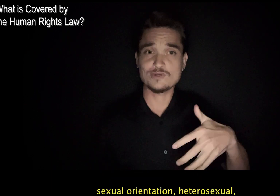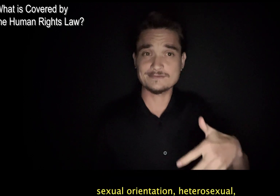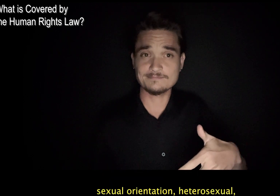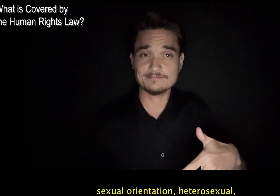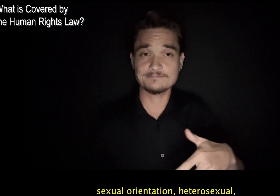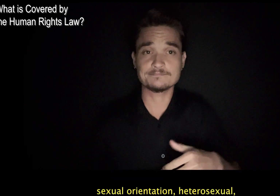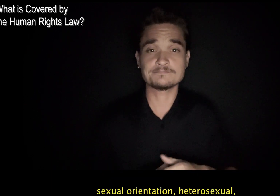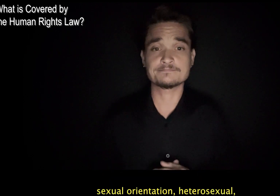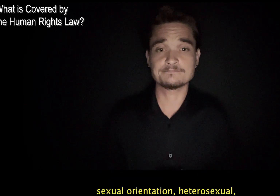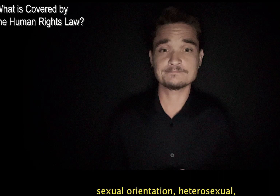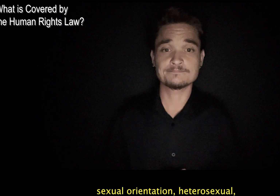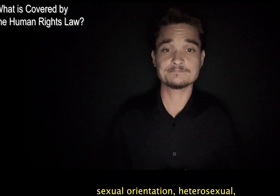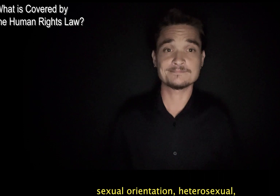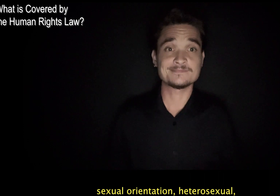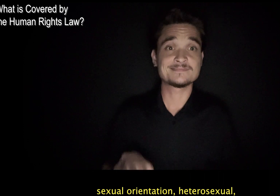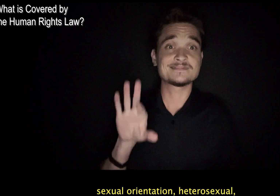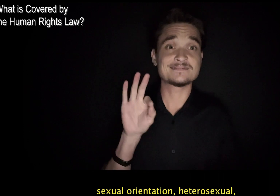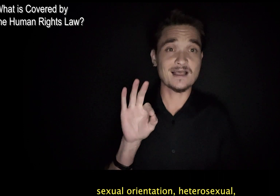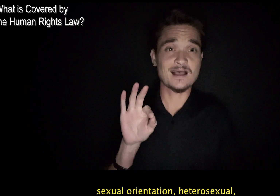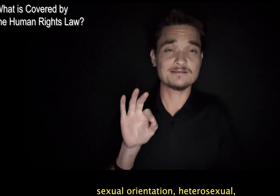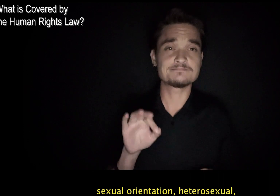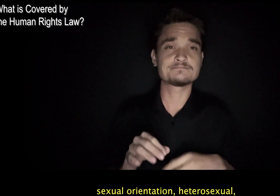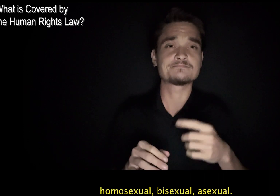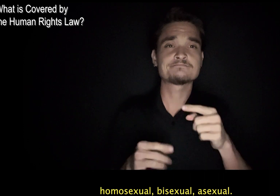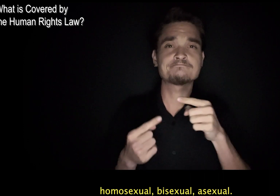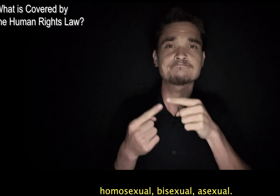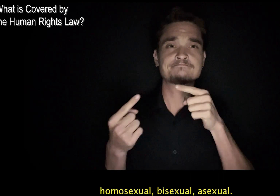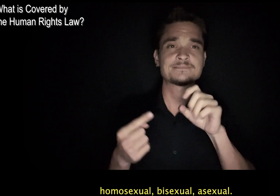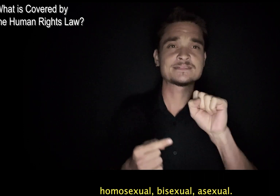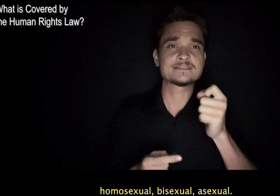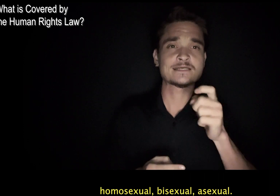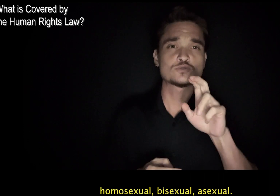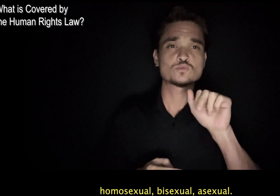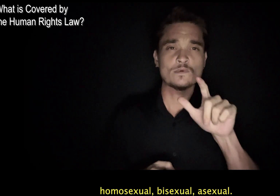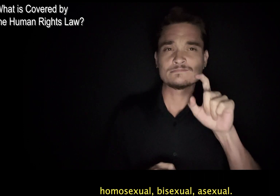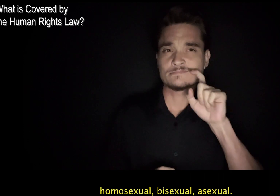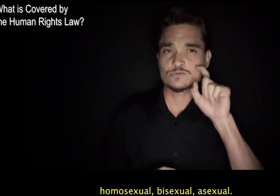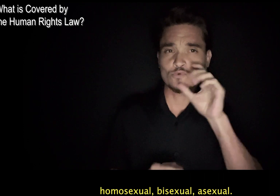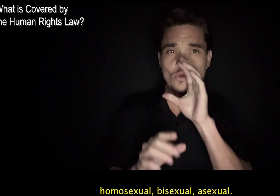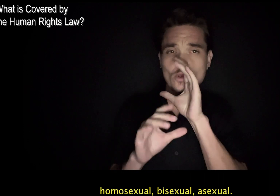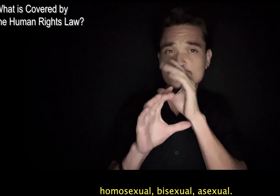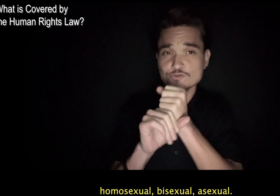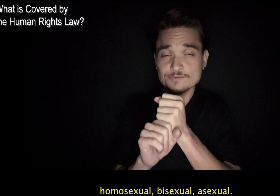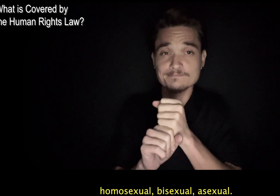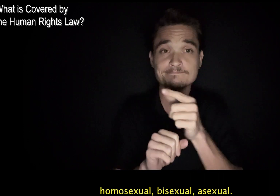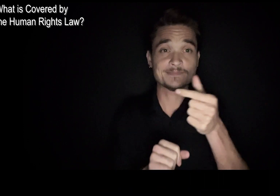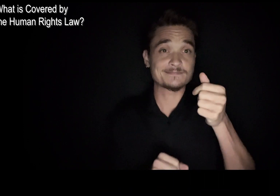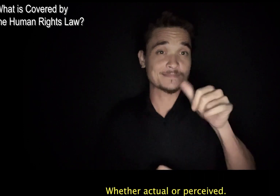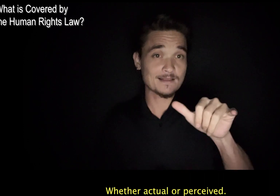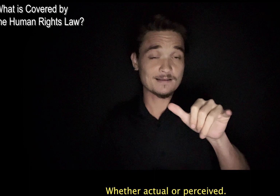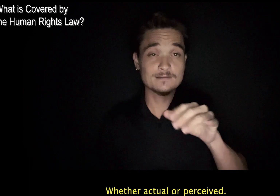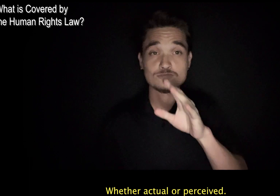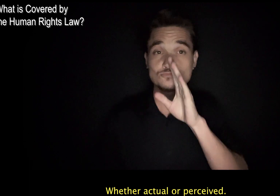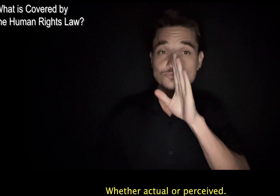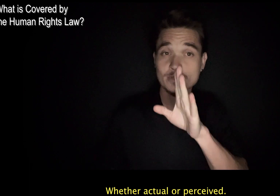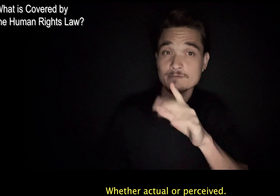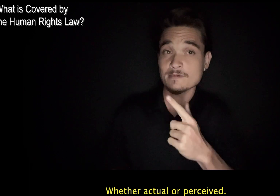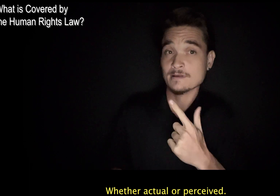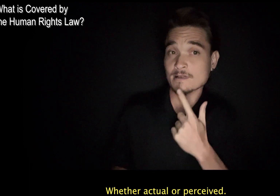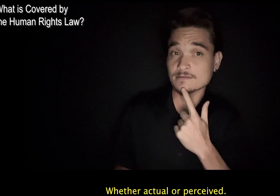sexual orientation, heterosexual, homosexual, bisexual, asexual. Whether actual or perceived.